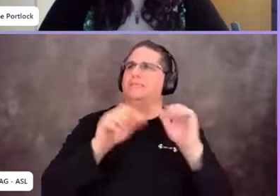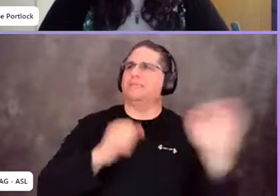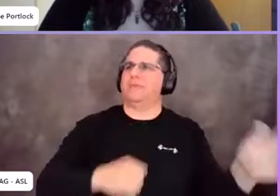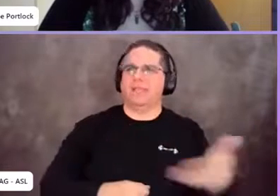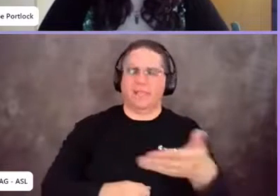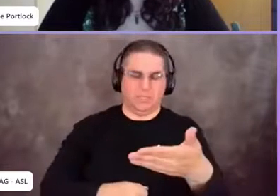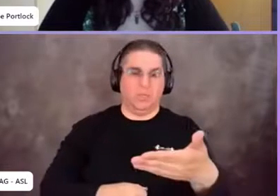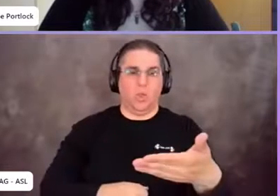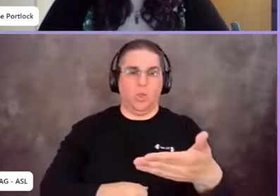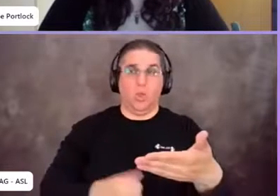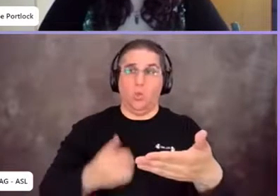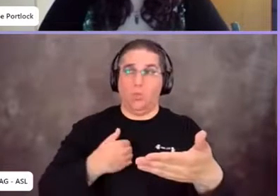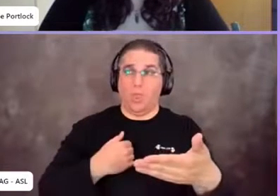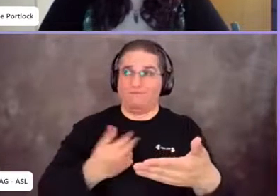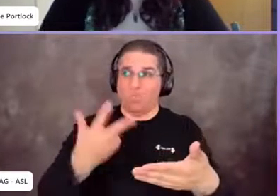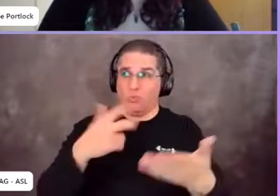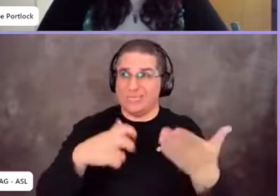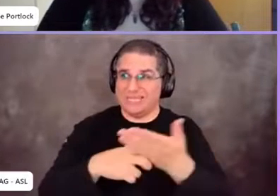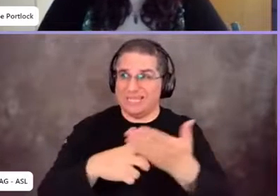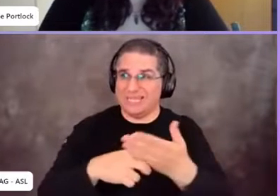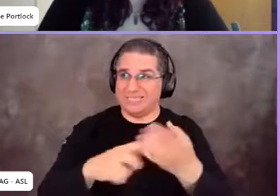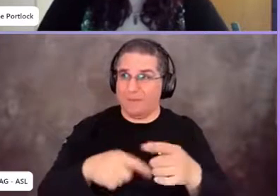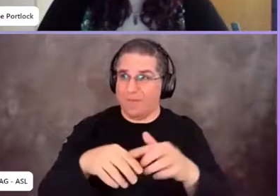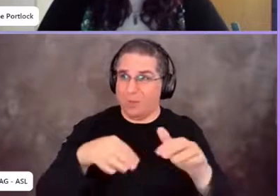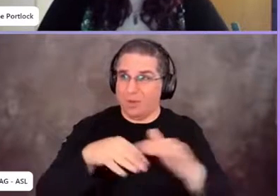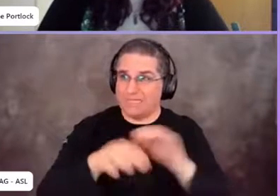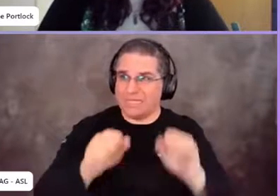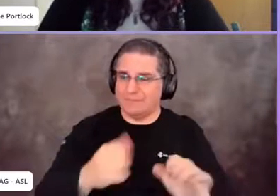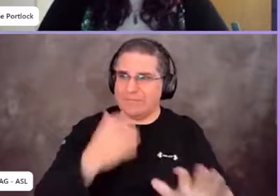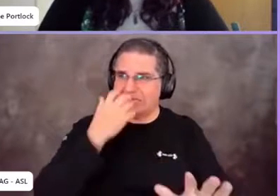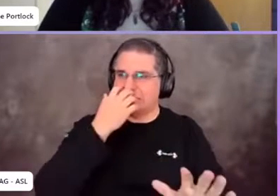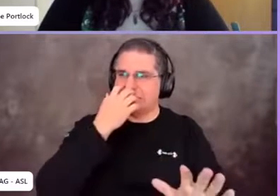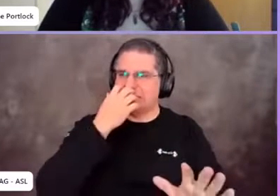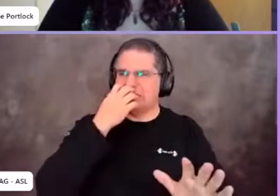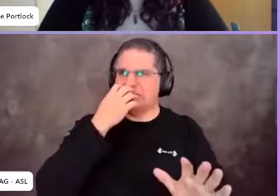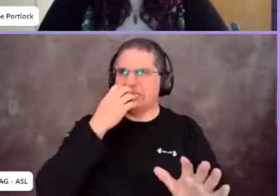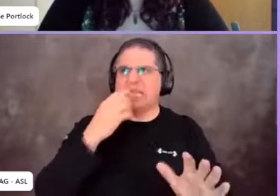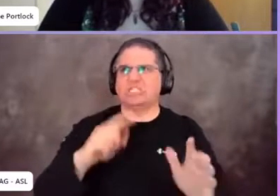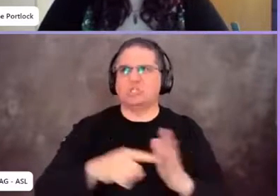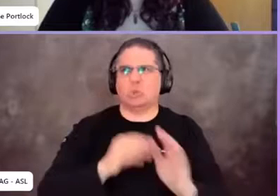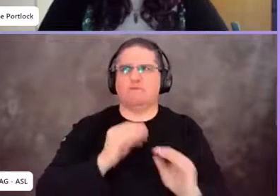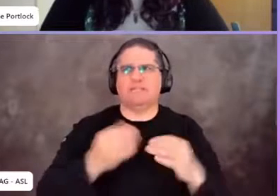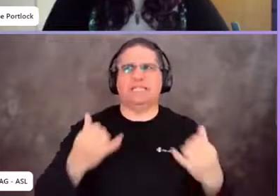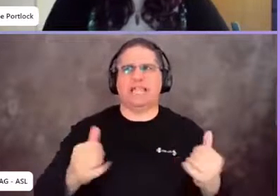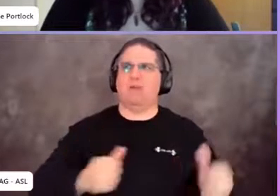somewhere else, and somebody heard about it and said let's just check what we are a company are doing and there's